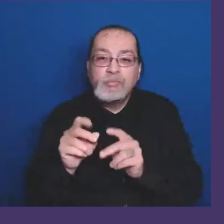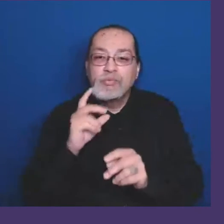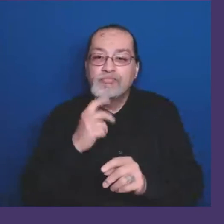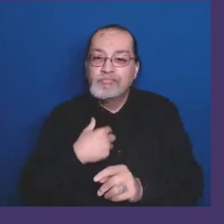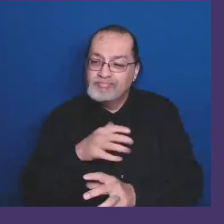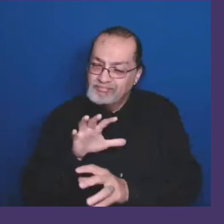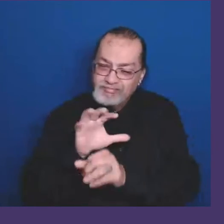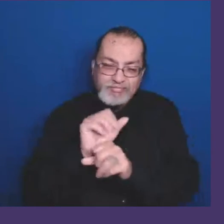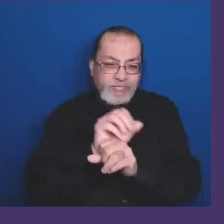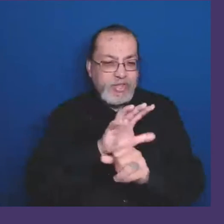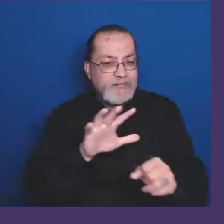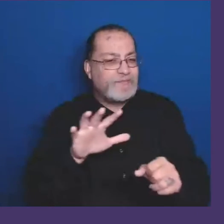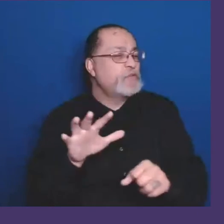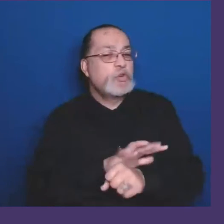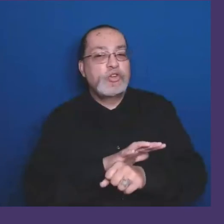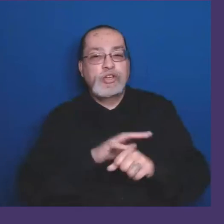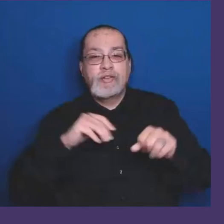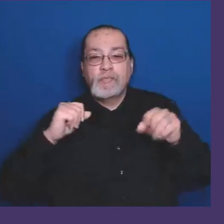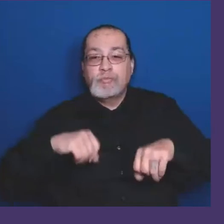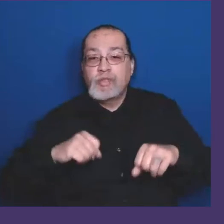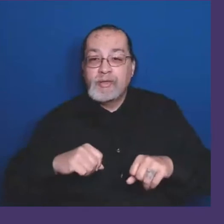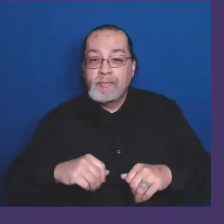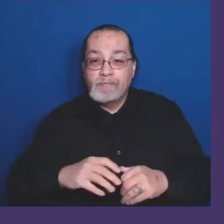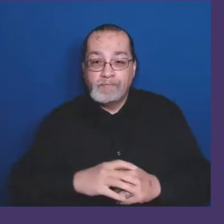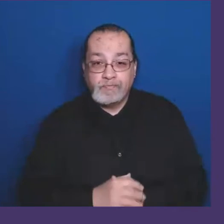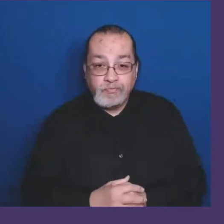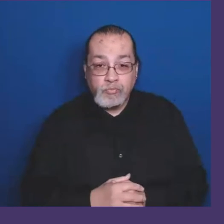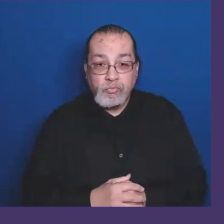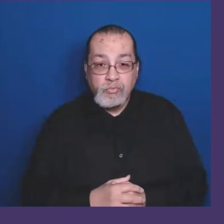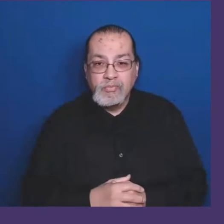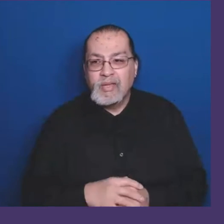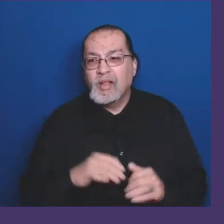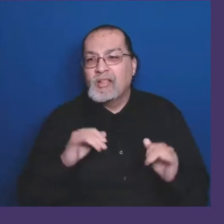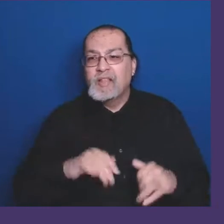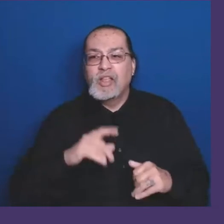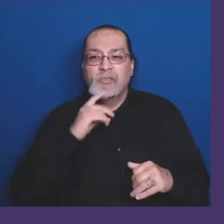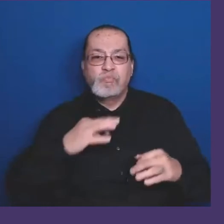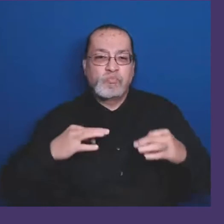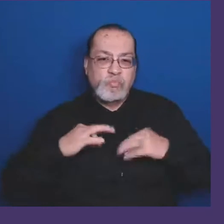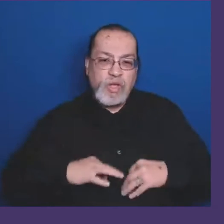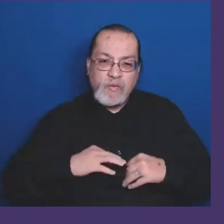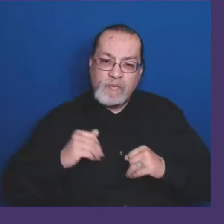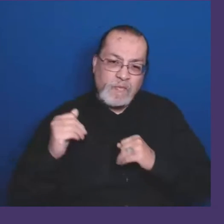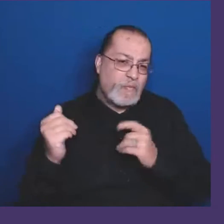hey, that benefits all of us. What's our guiding principles? Well, let me tell you about it.